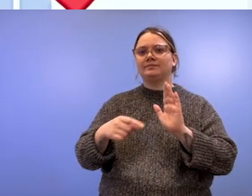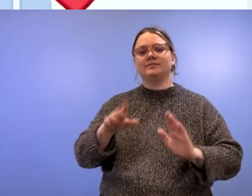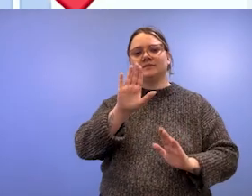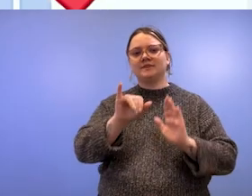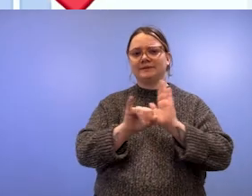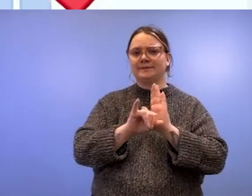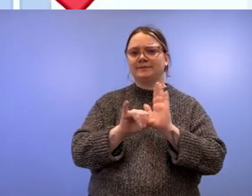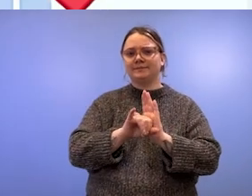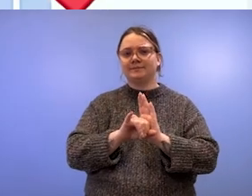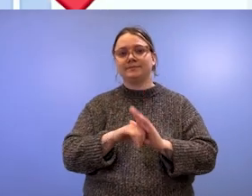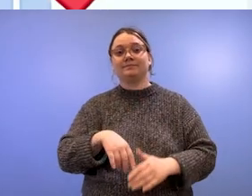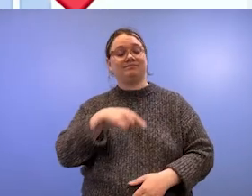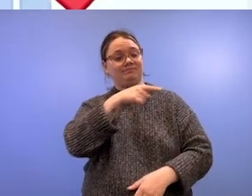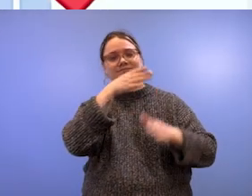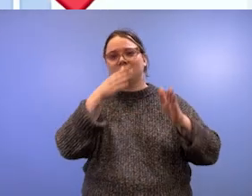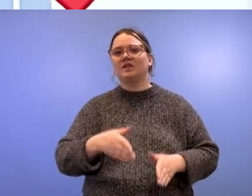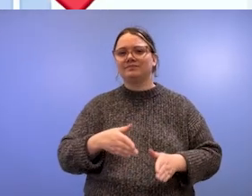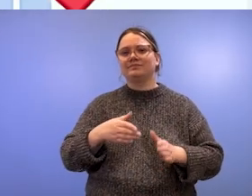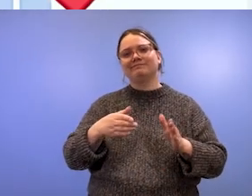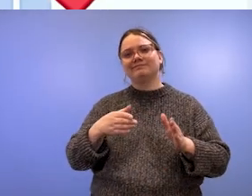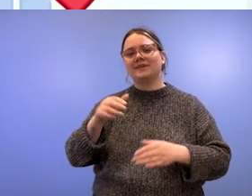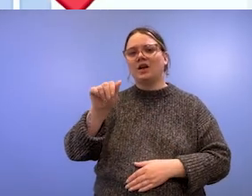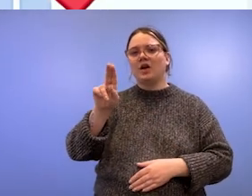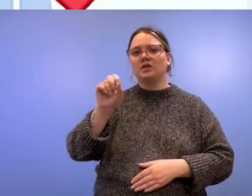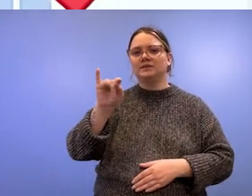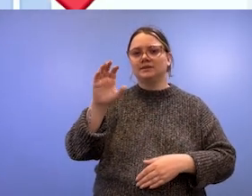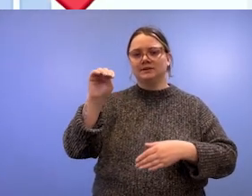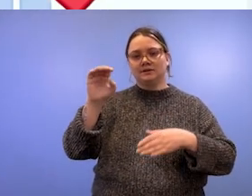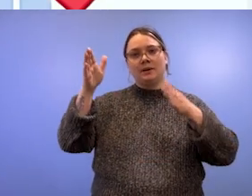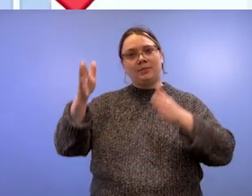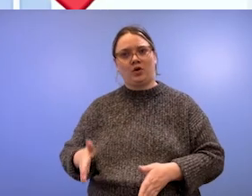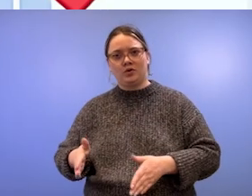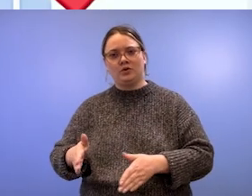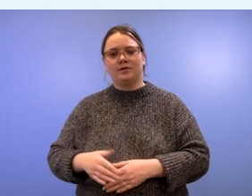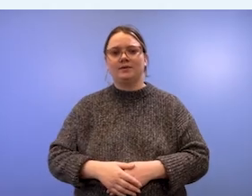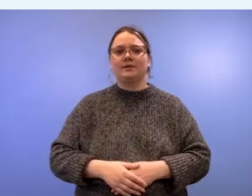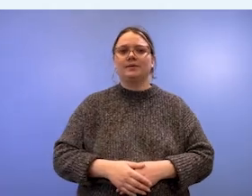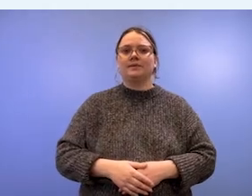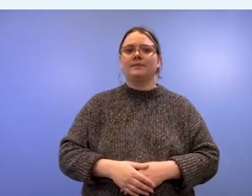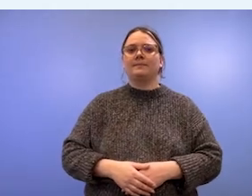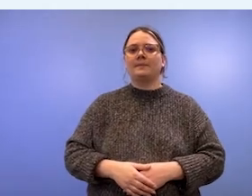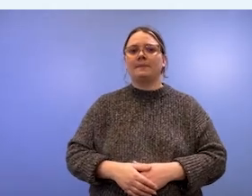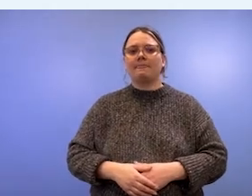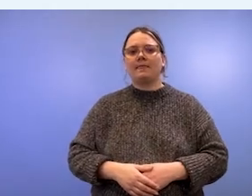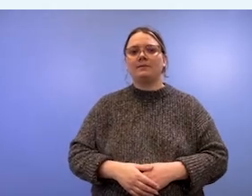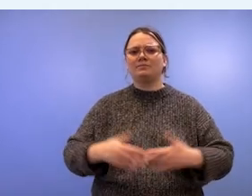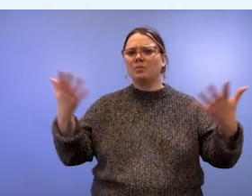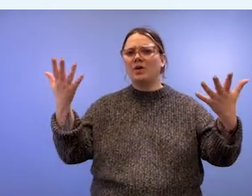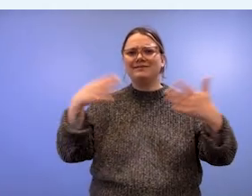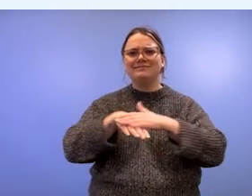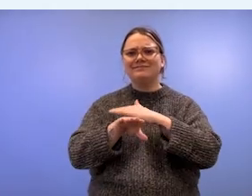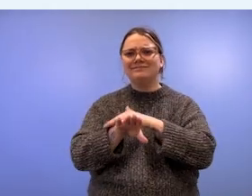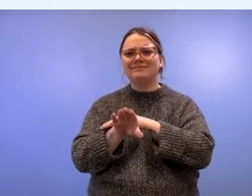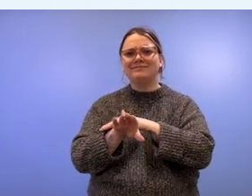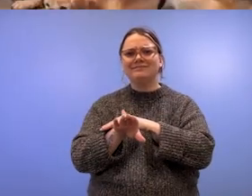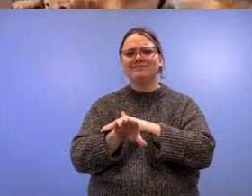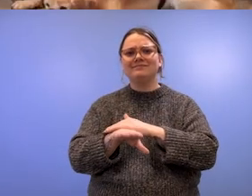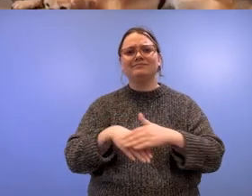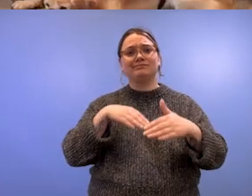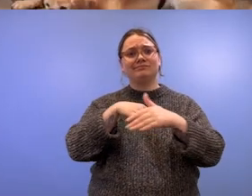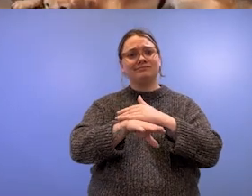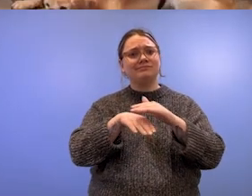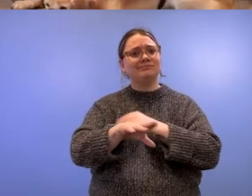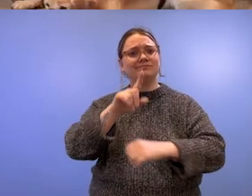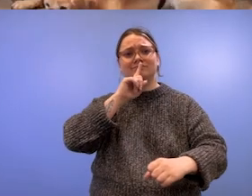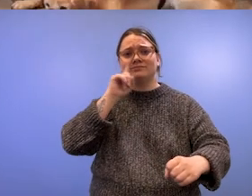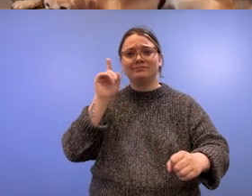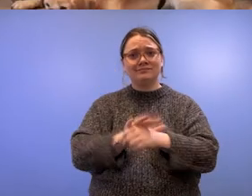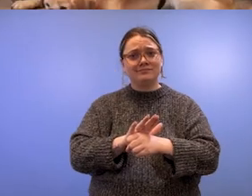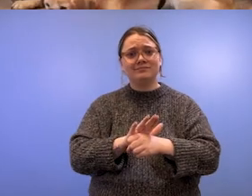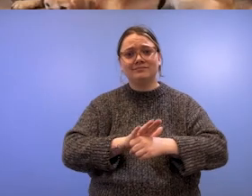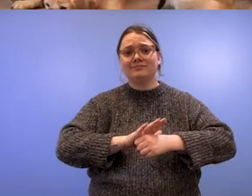in this case, this image is of an autistic person. So what is accessibility? So accessibility ensures